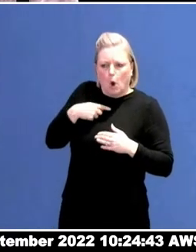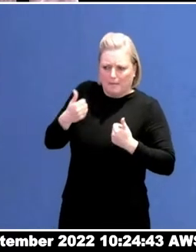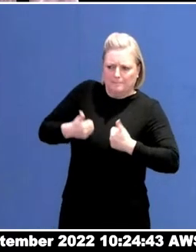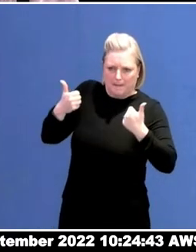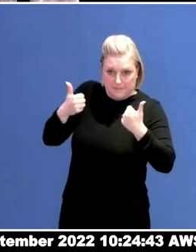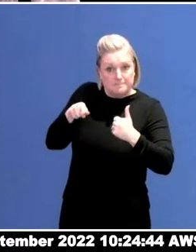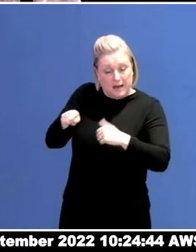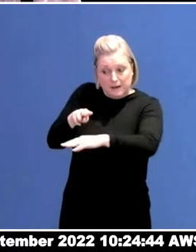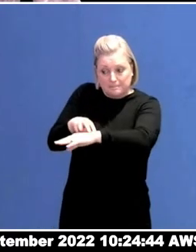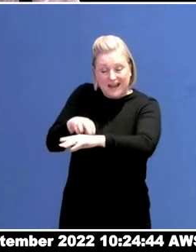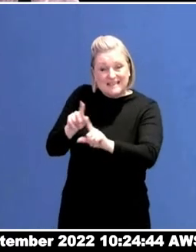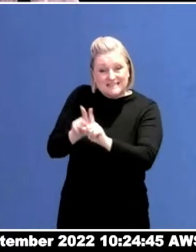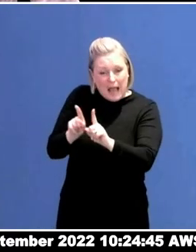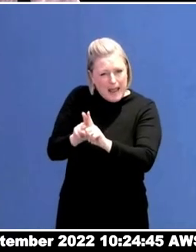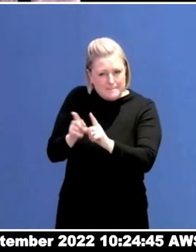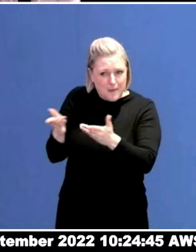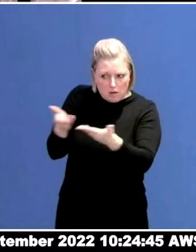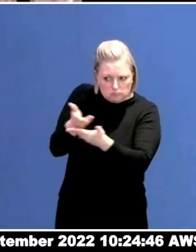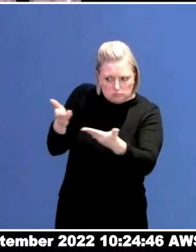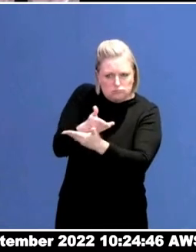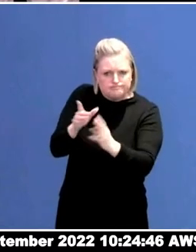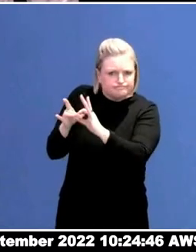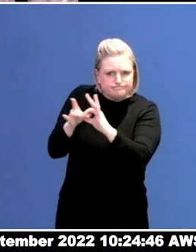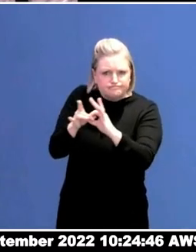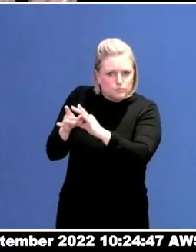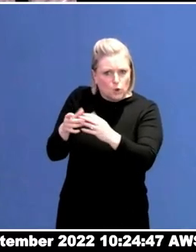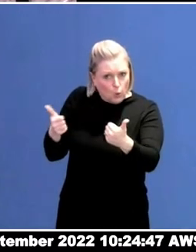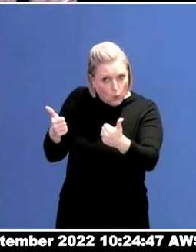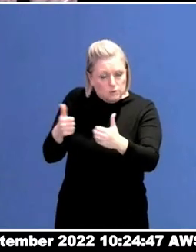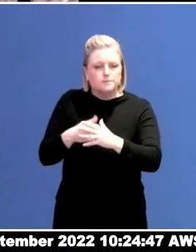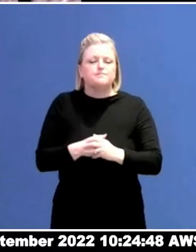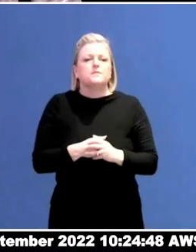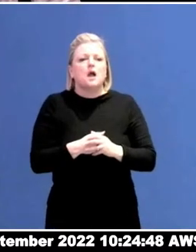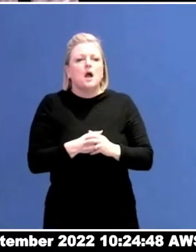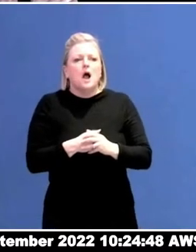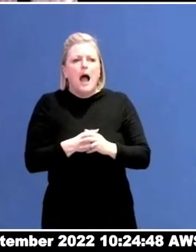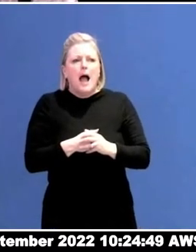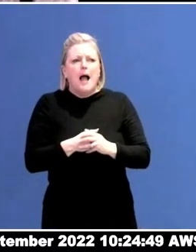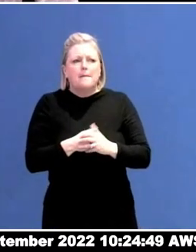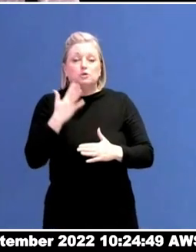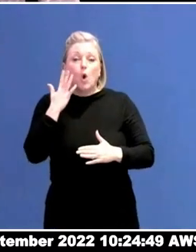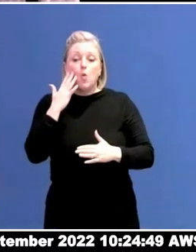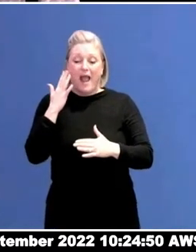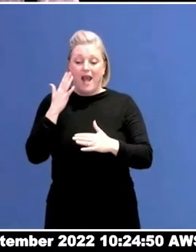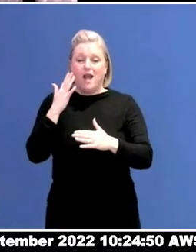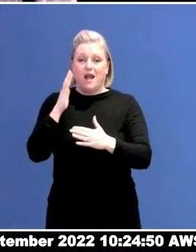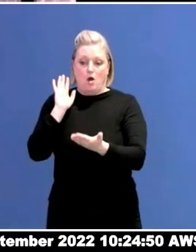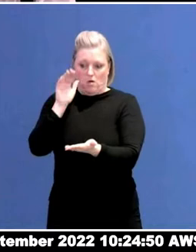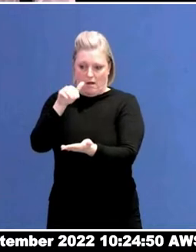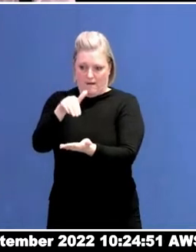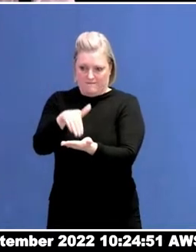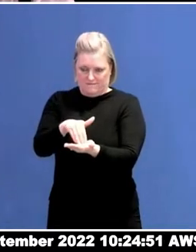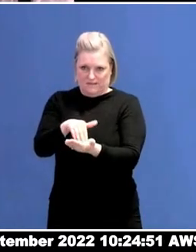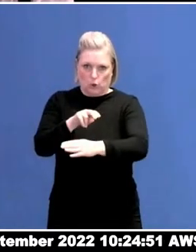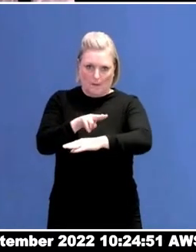At the time when SARC was there and the police made first contact, there was very